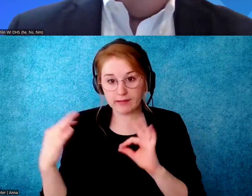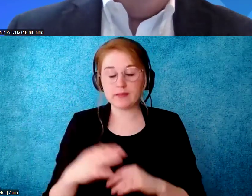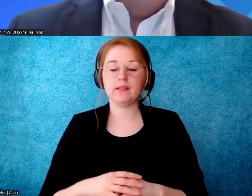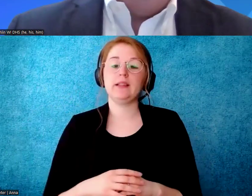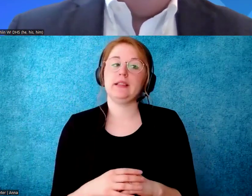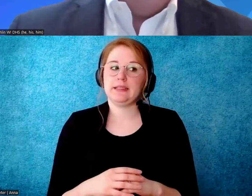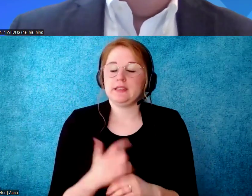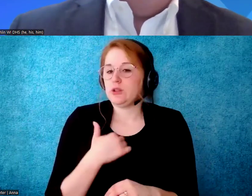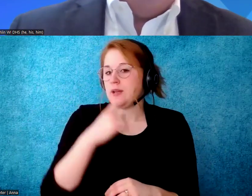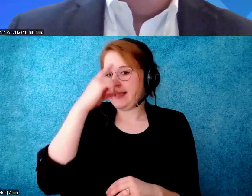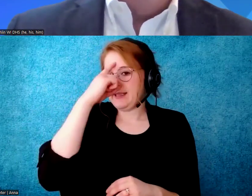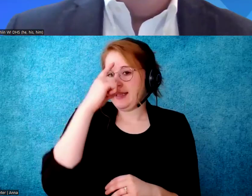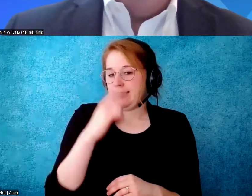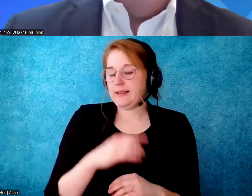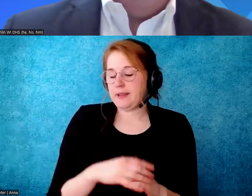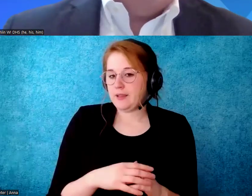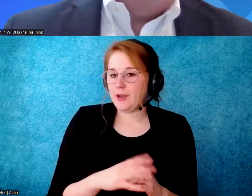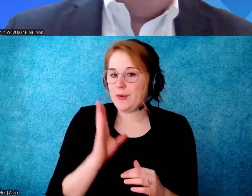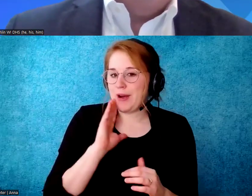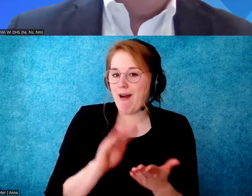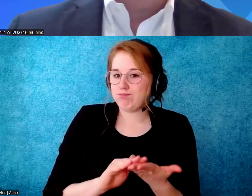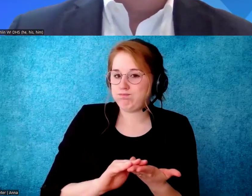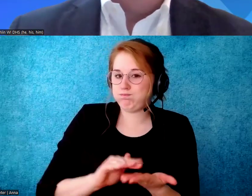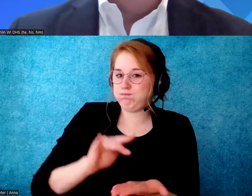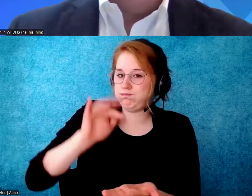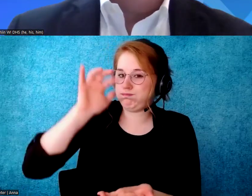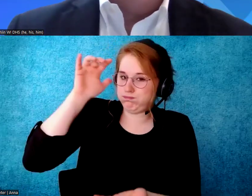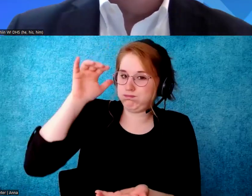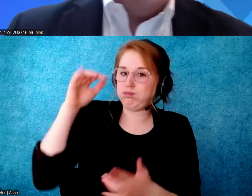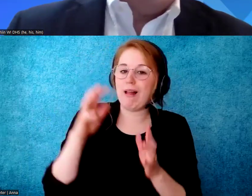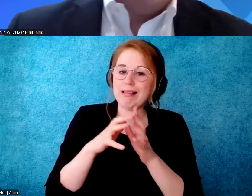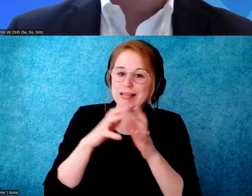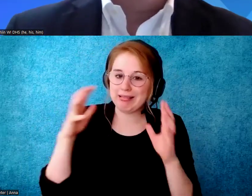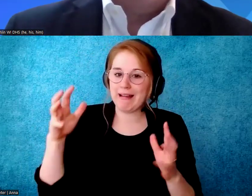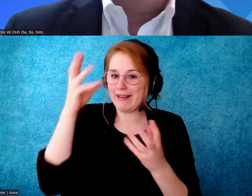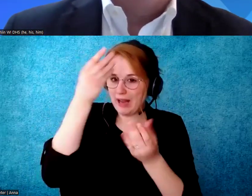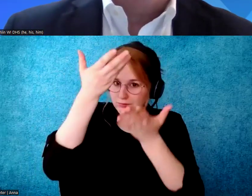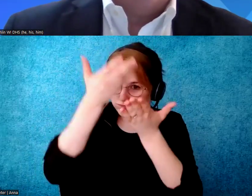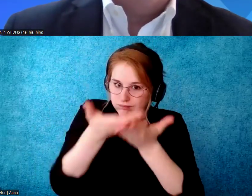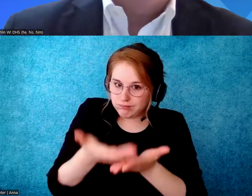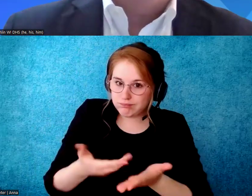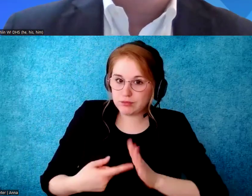So I think we're going to have a lot of data to kind of tell our story and to hopefully keep this project going.